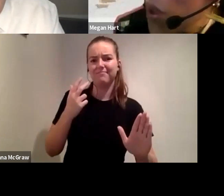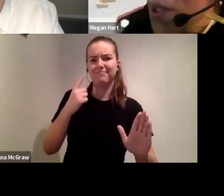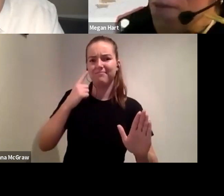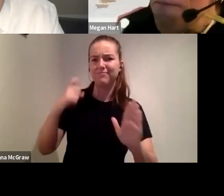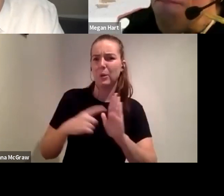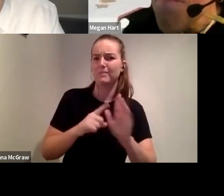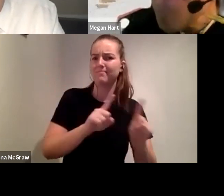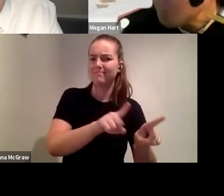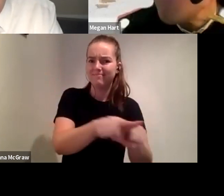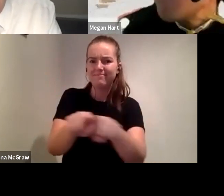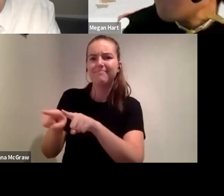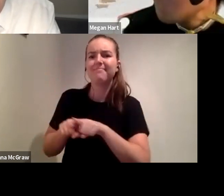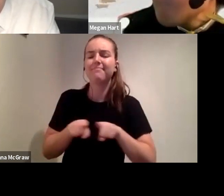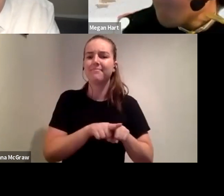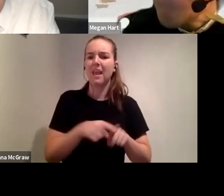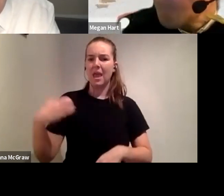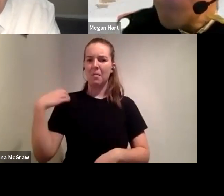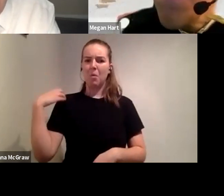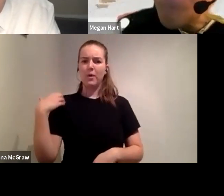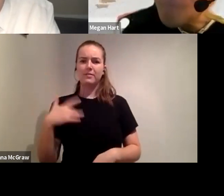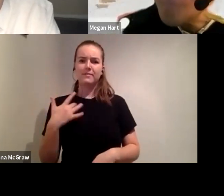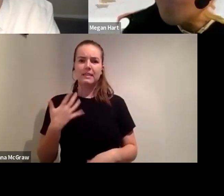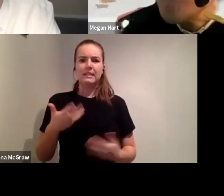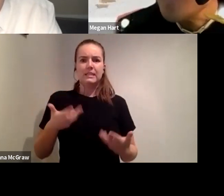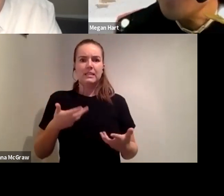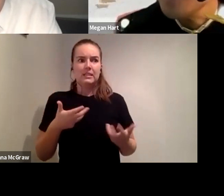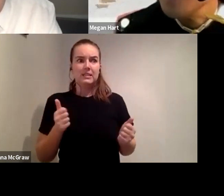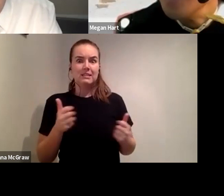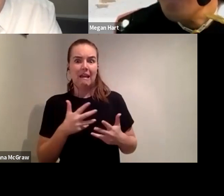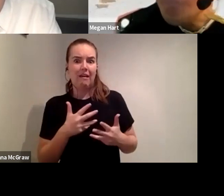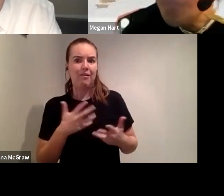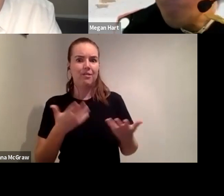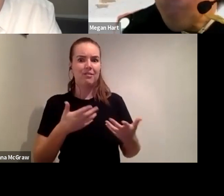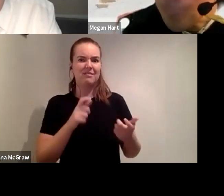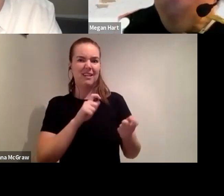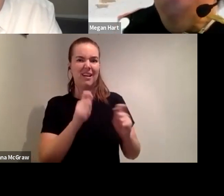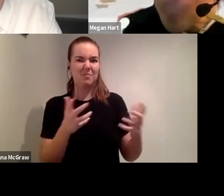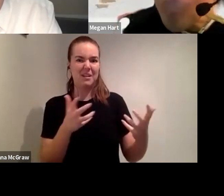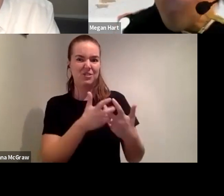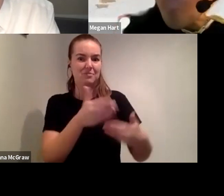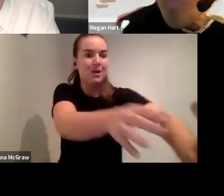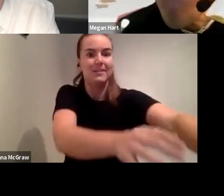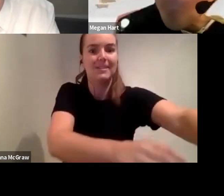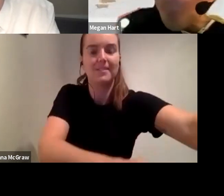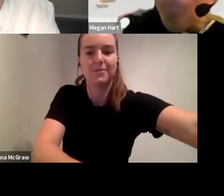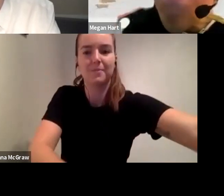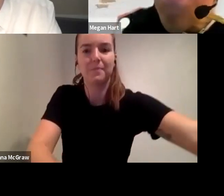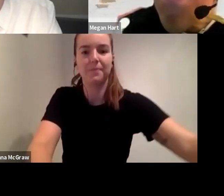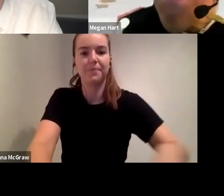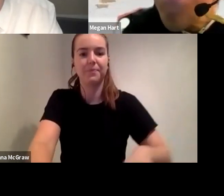Emily Cummings: That is great.